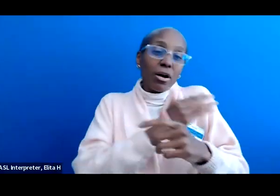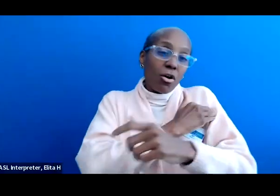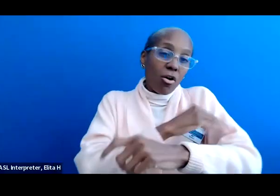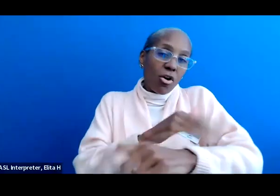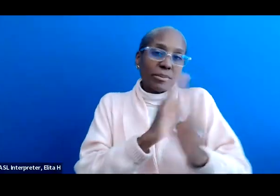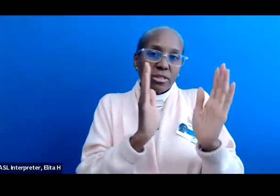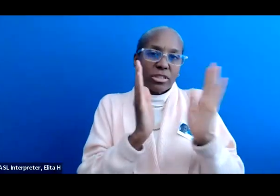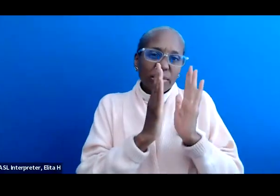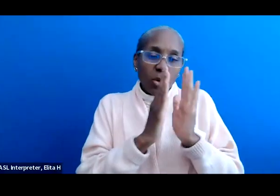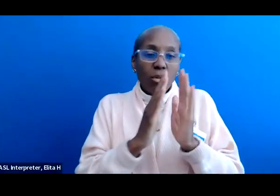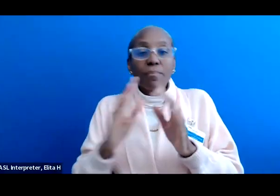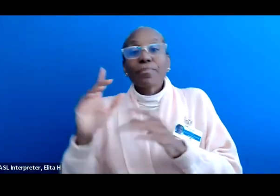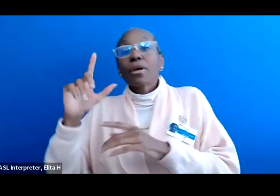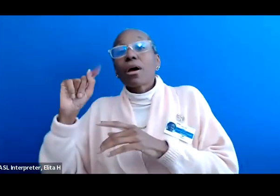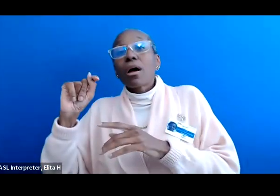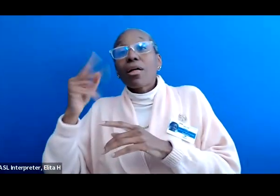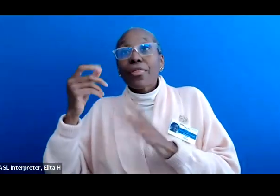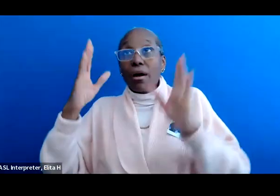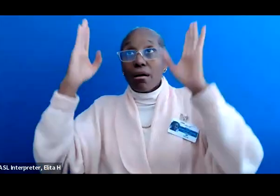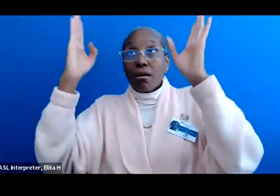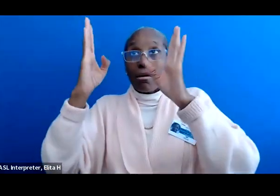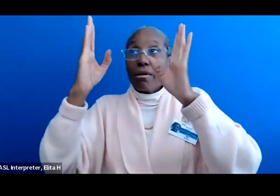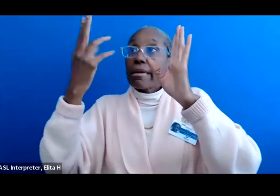thighs, they go from your hips all the way down to your knees.